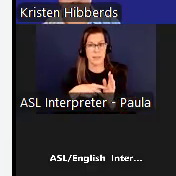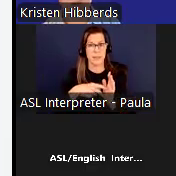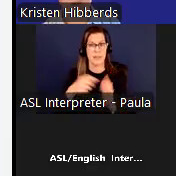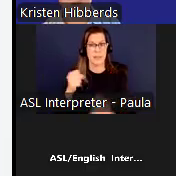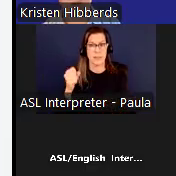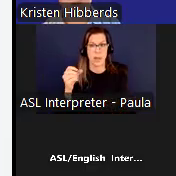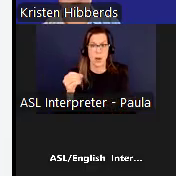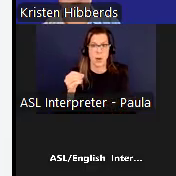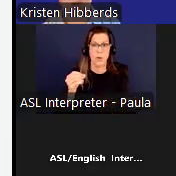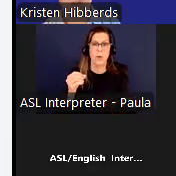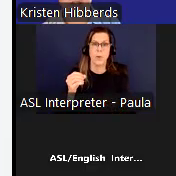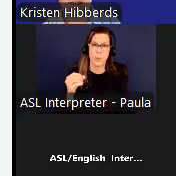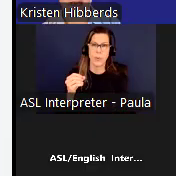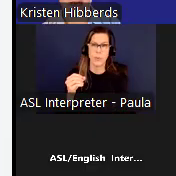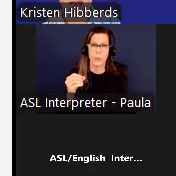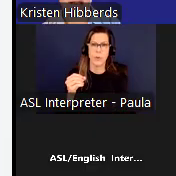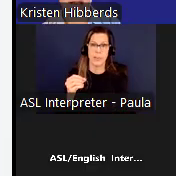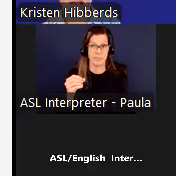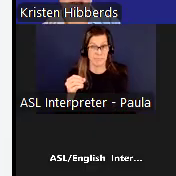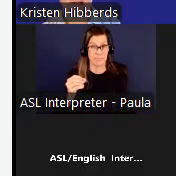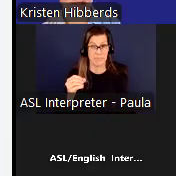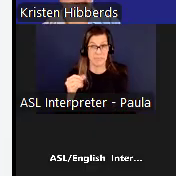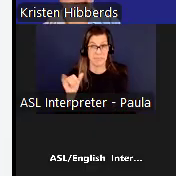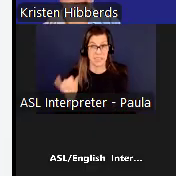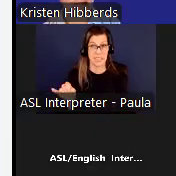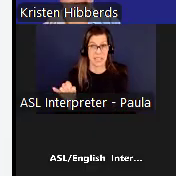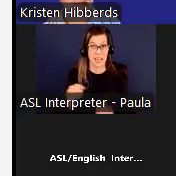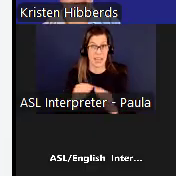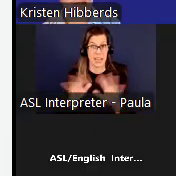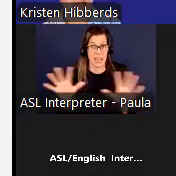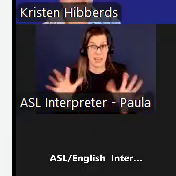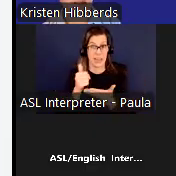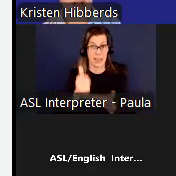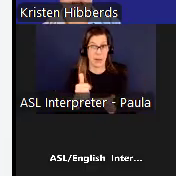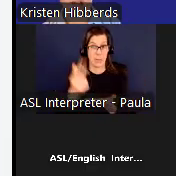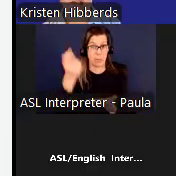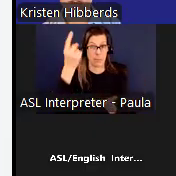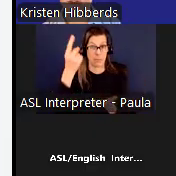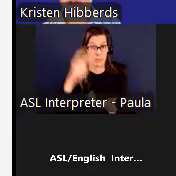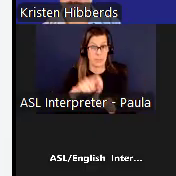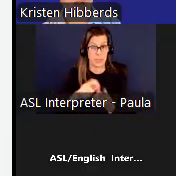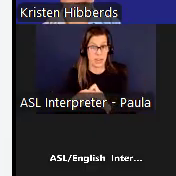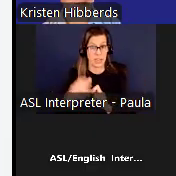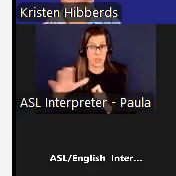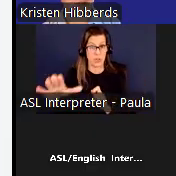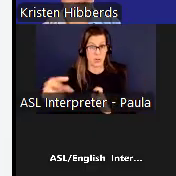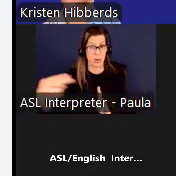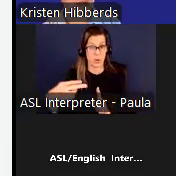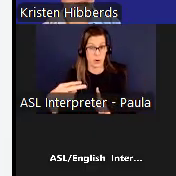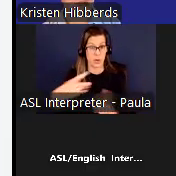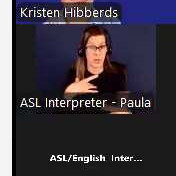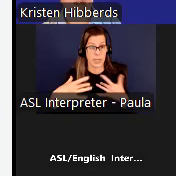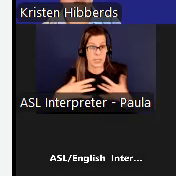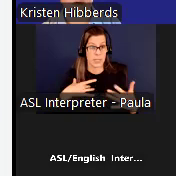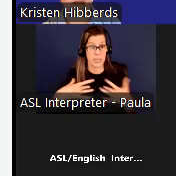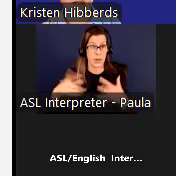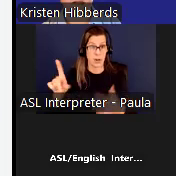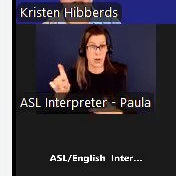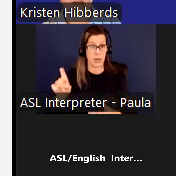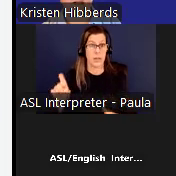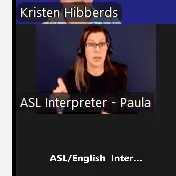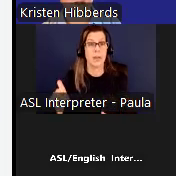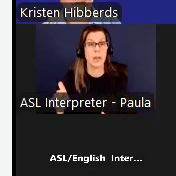So does that change your so is risk of is risk.